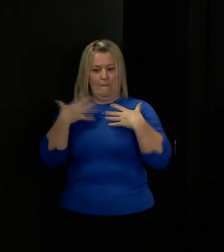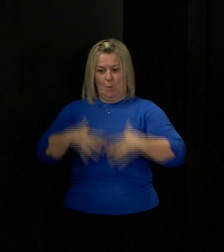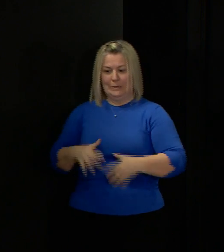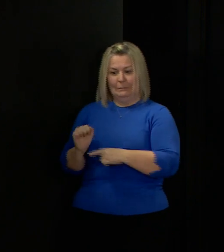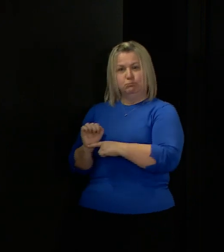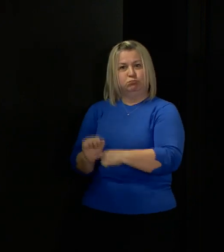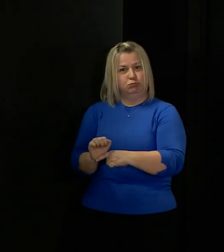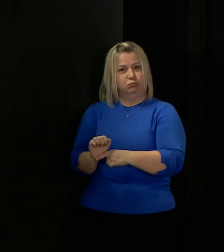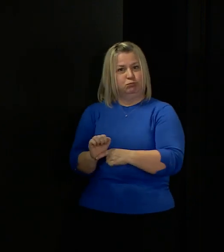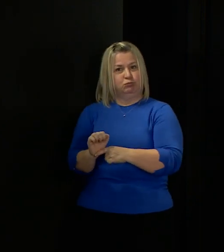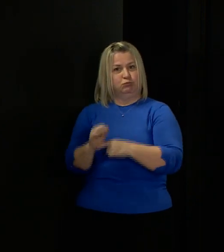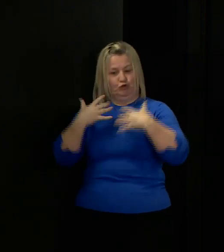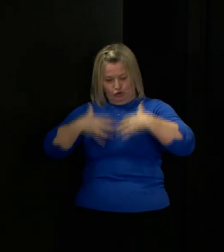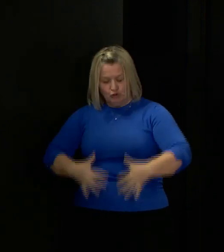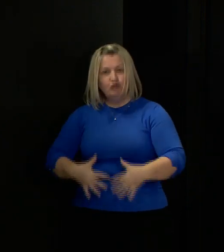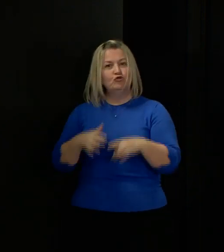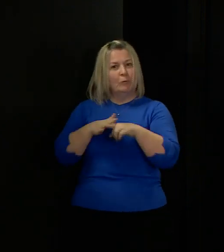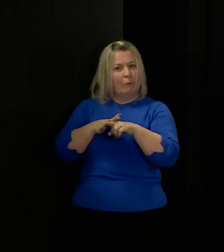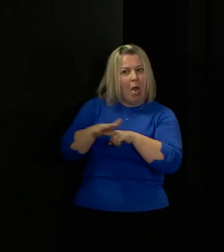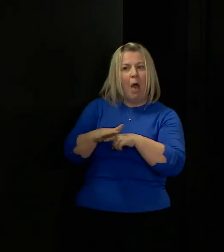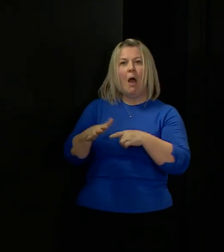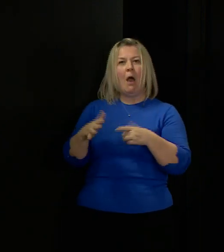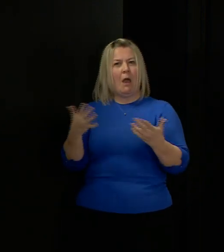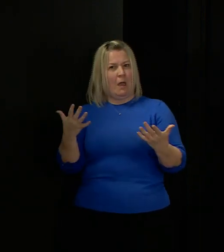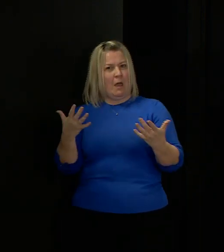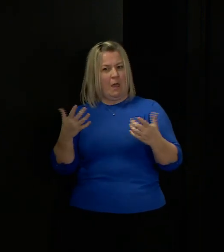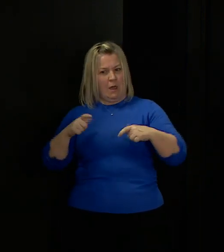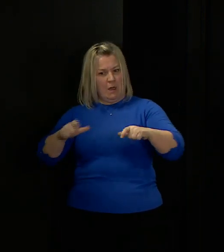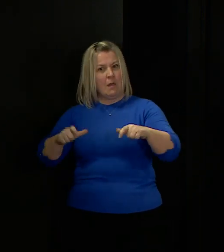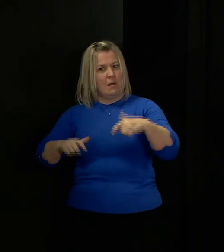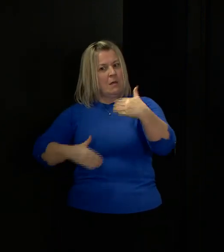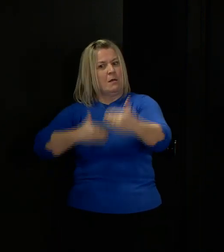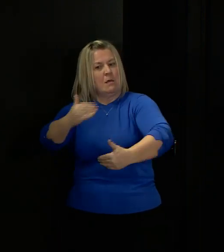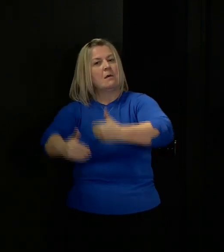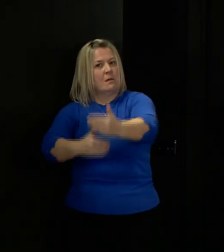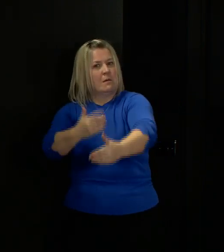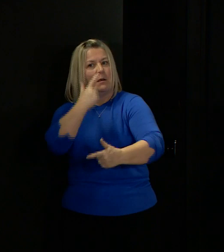blood not only appears but persists over a length of time as well however what I